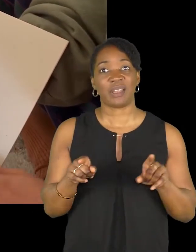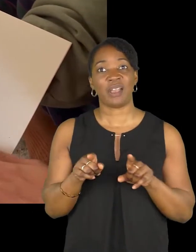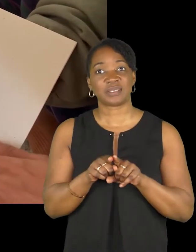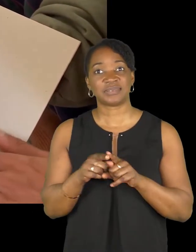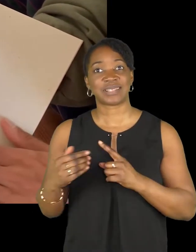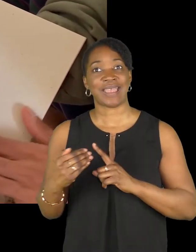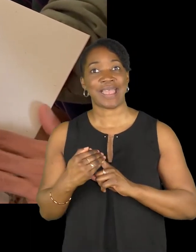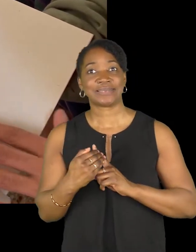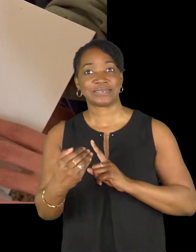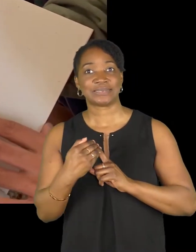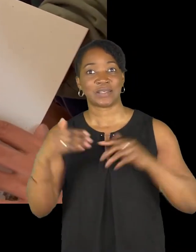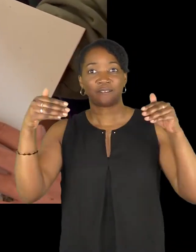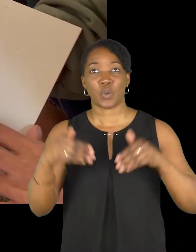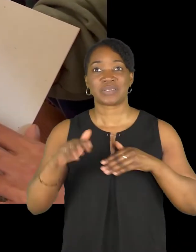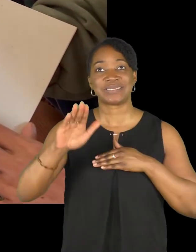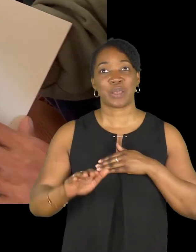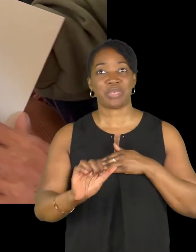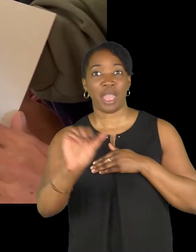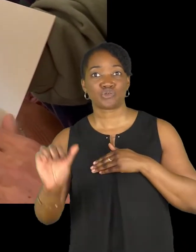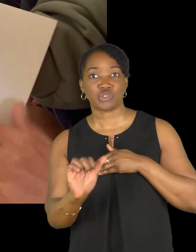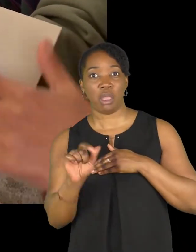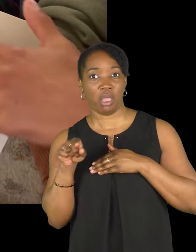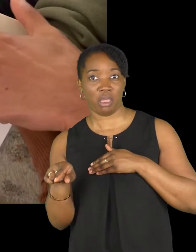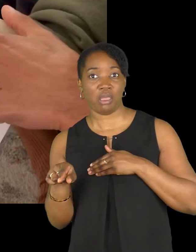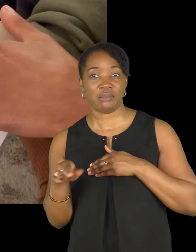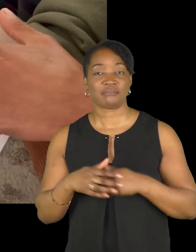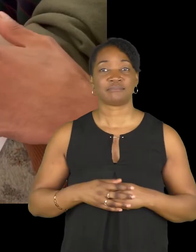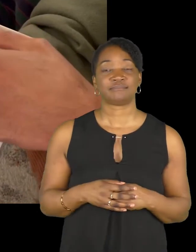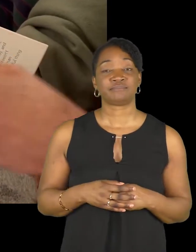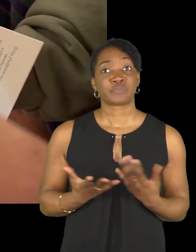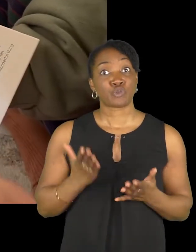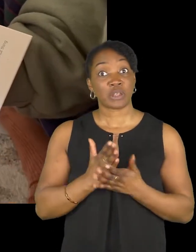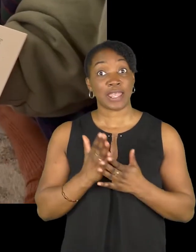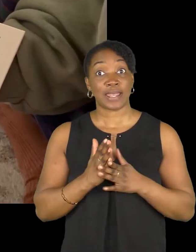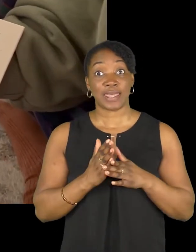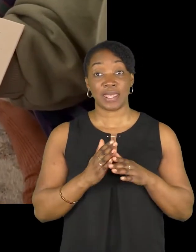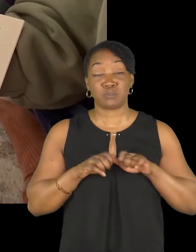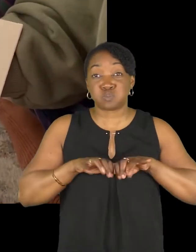identity. This is focusing on South Asian identity in particular, but it reaches broader, you know,